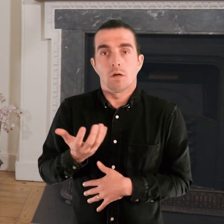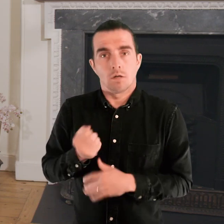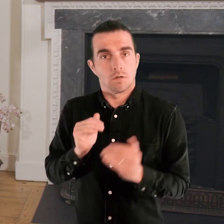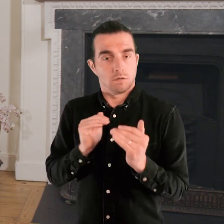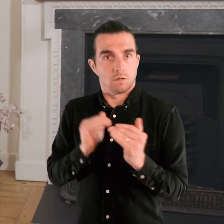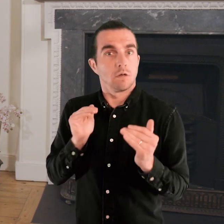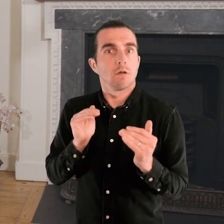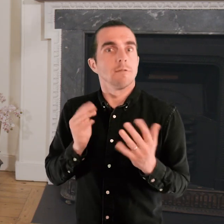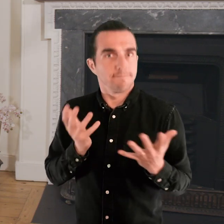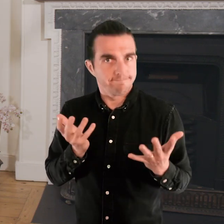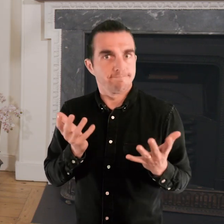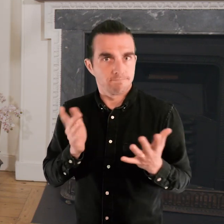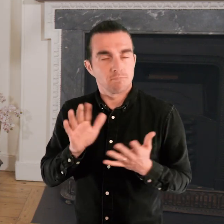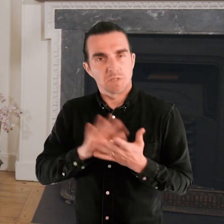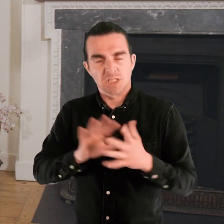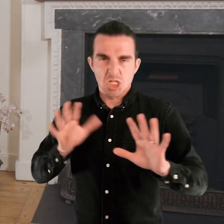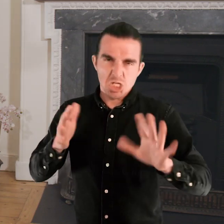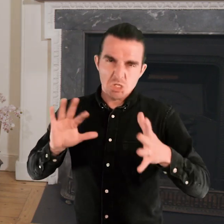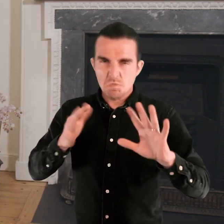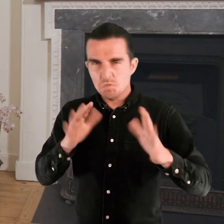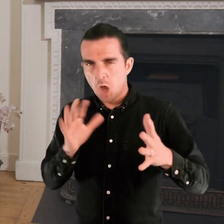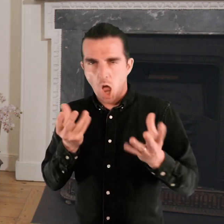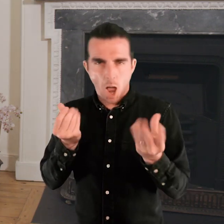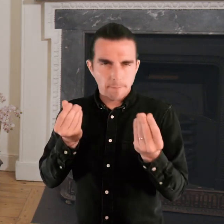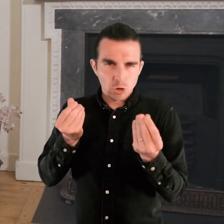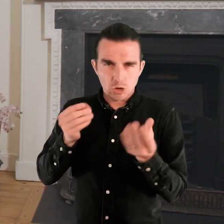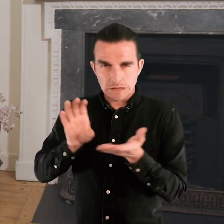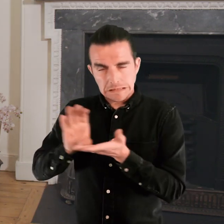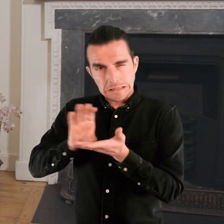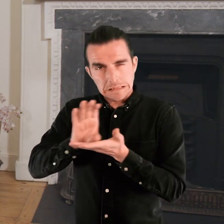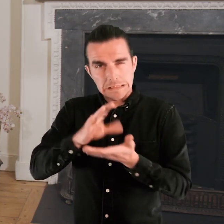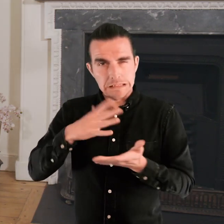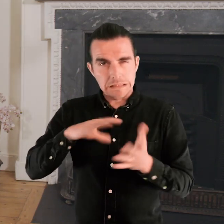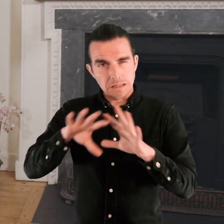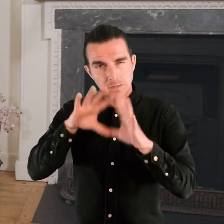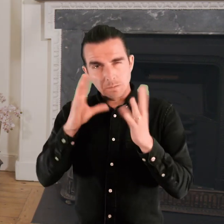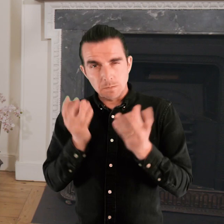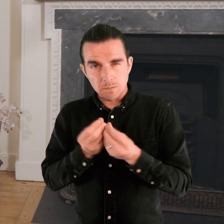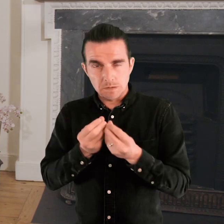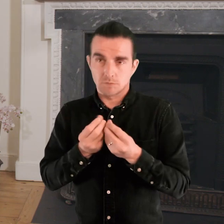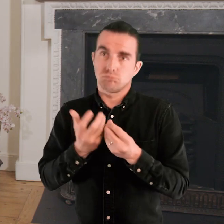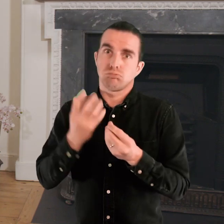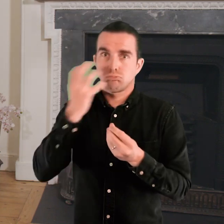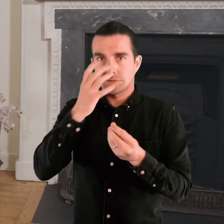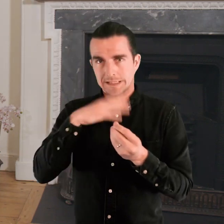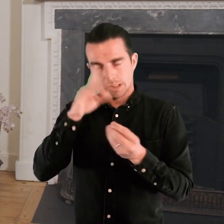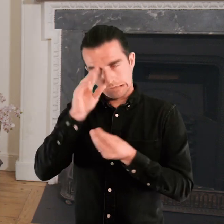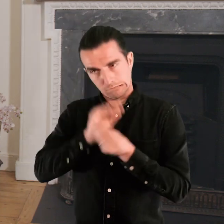So that means that it costs around, some back-of-the-envelope calculations say,